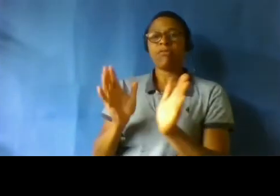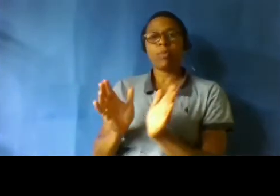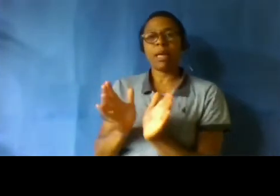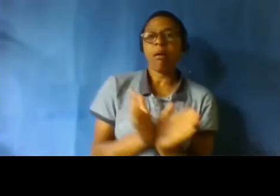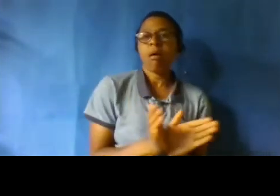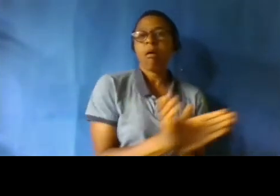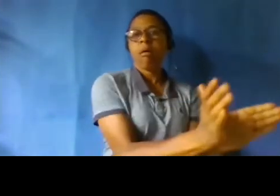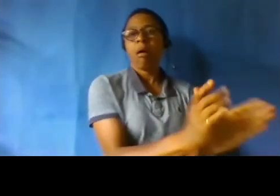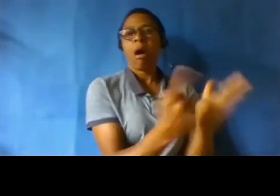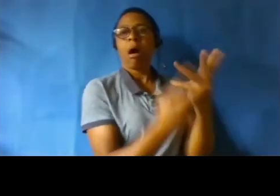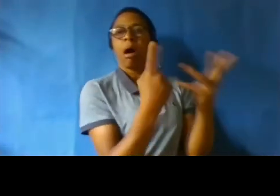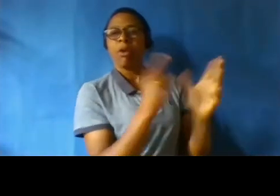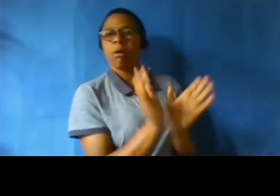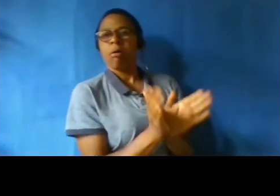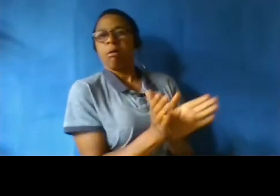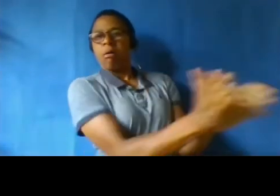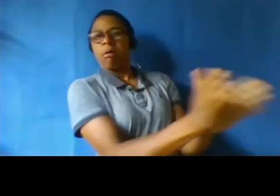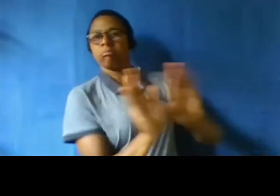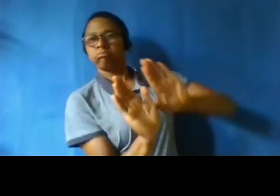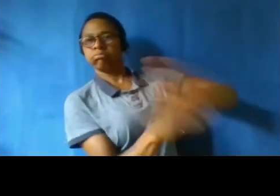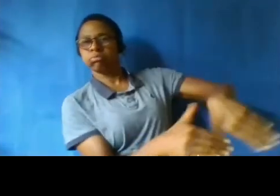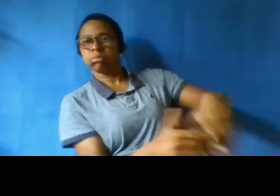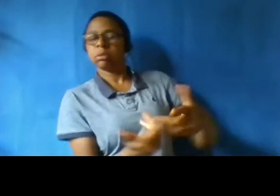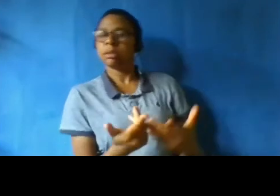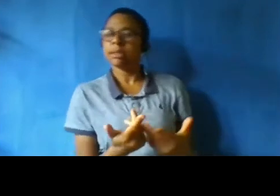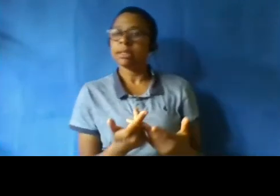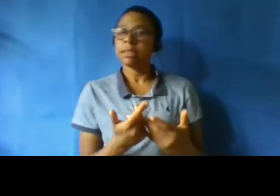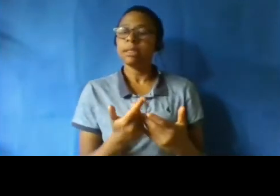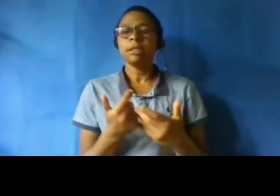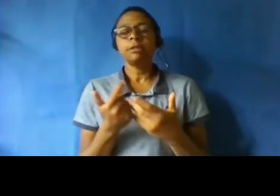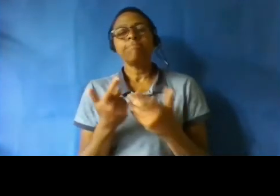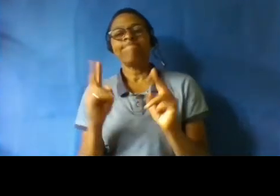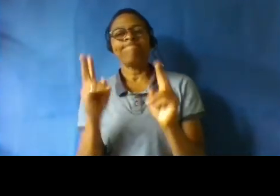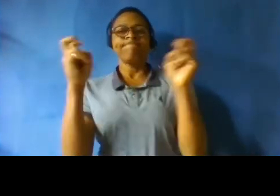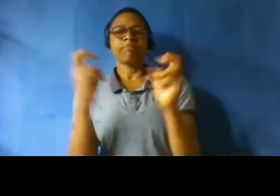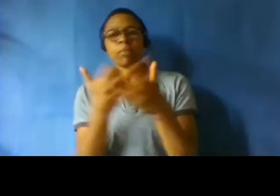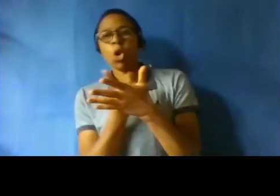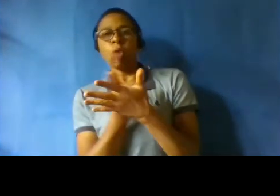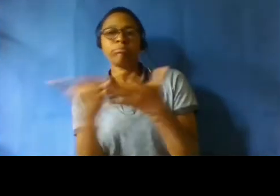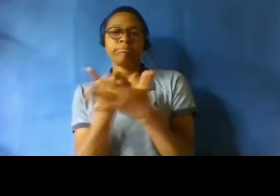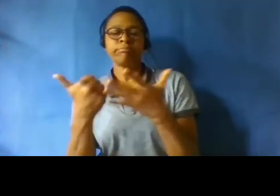as a social agent conventional language can alienate the neurodivergent Bagas